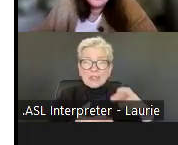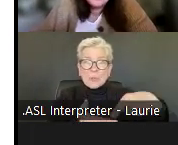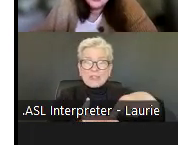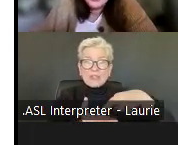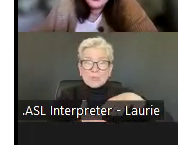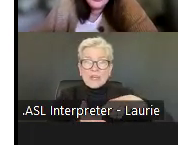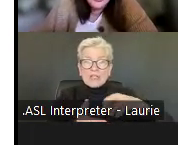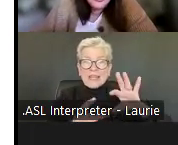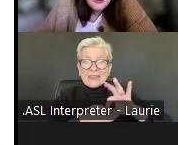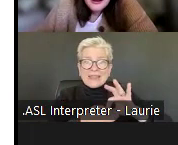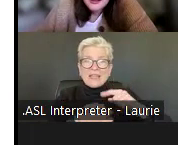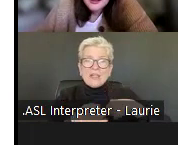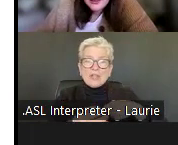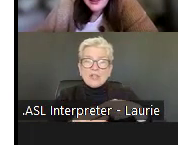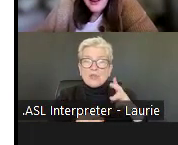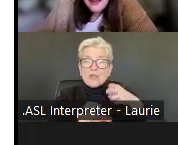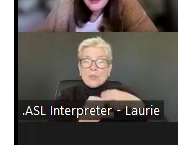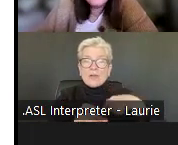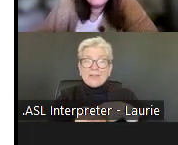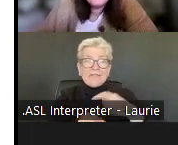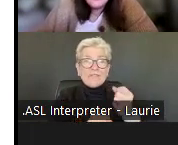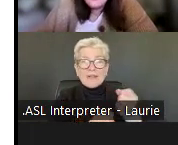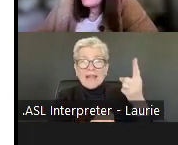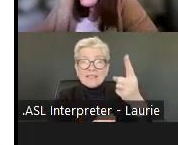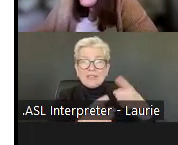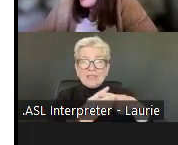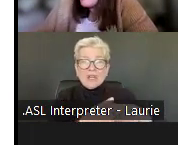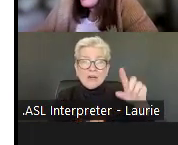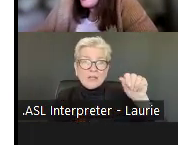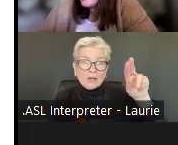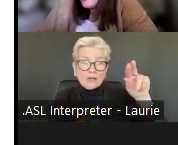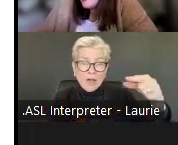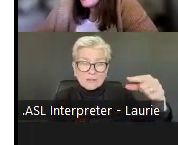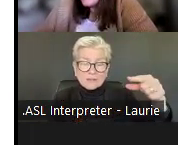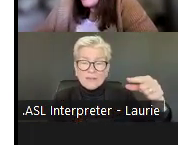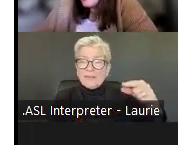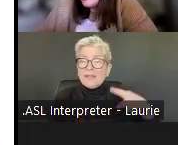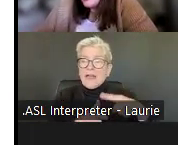can join us for next year in August, and we have another poll question for you -